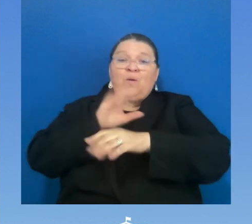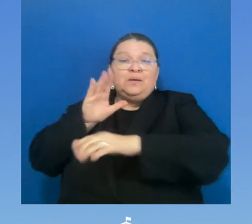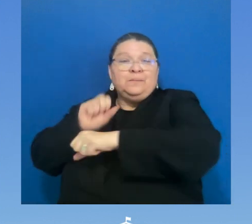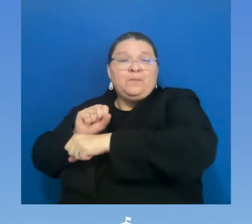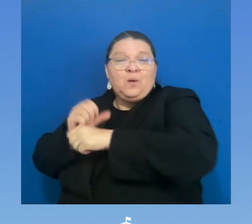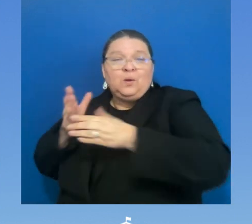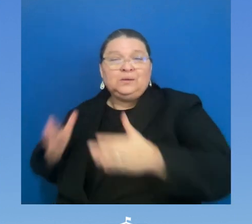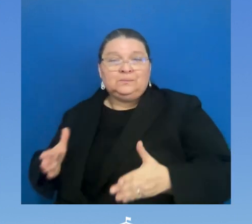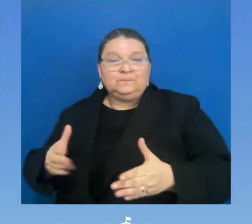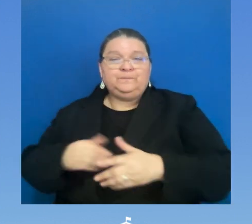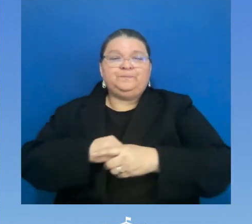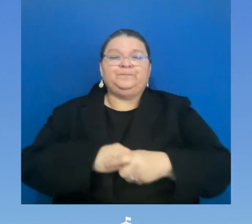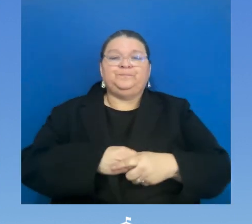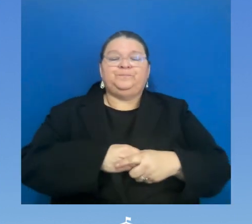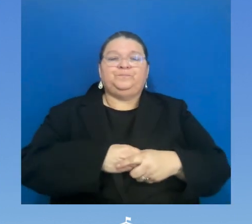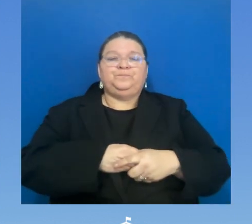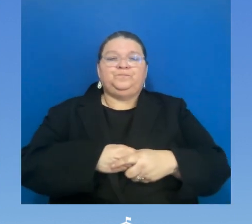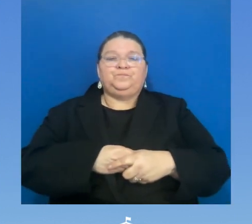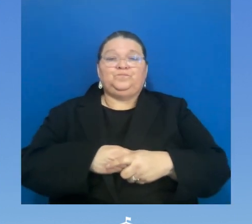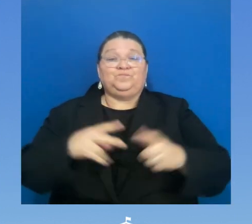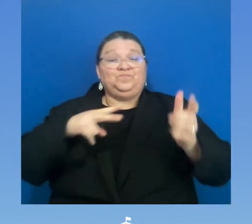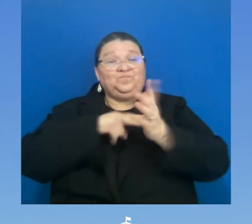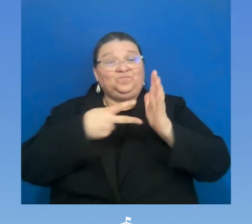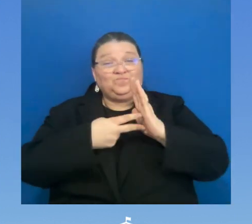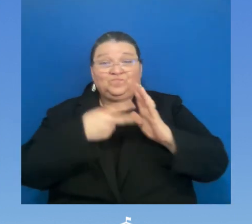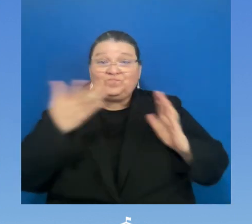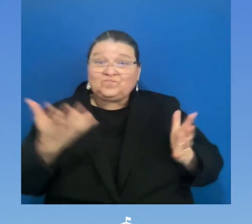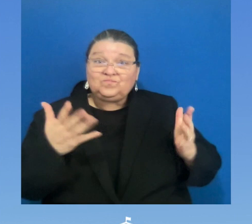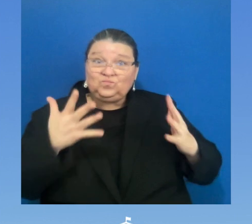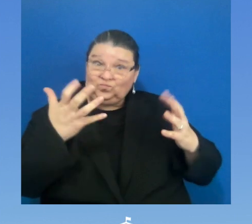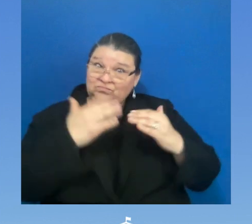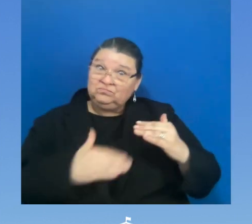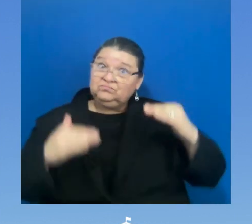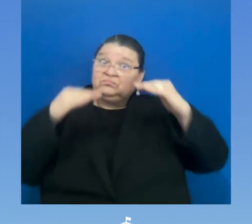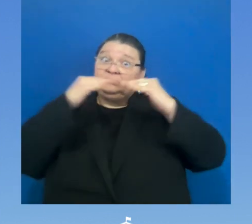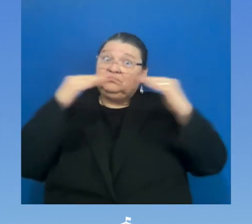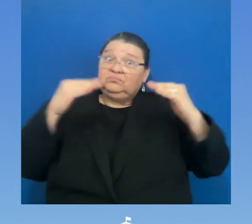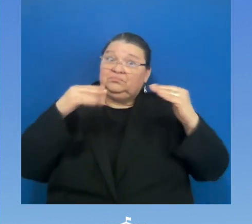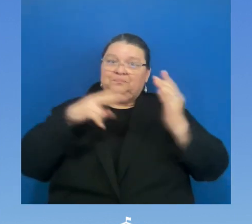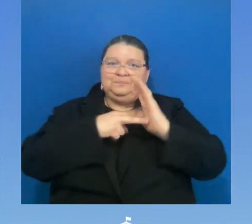It takes all of us standing together, and every day we prove that the world is malleable.